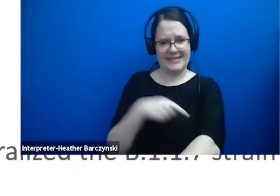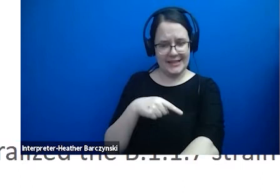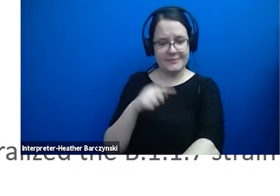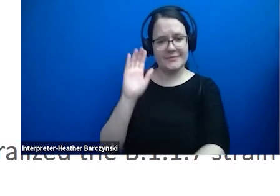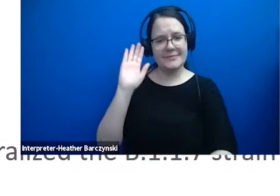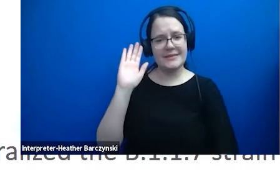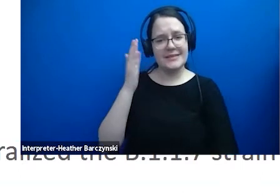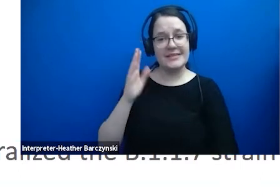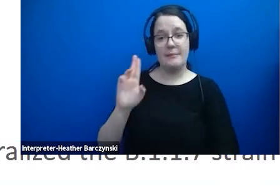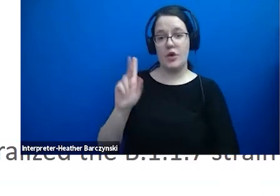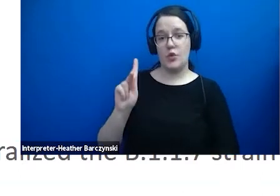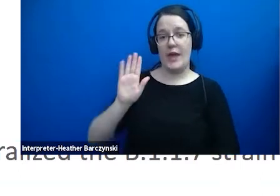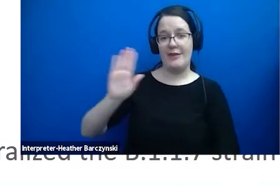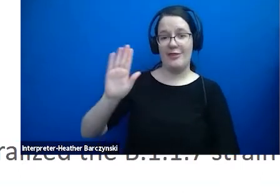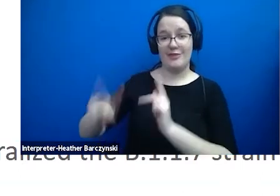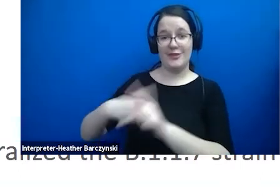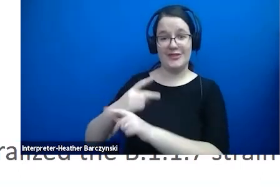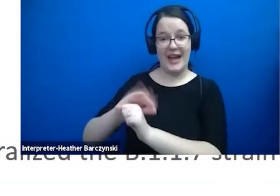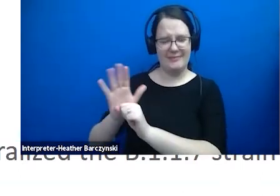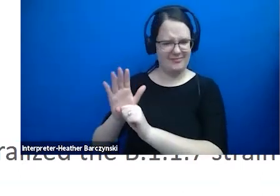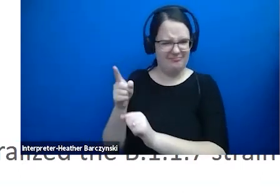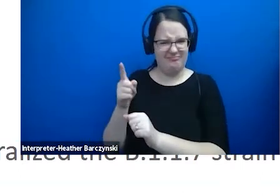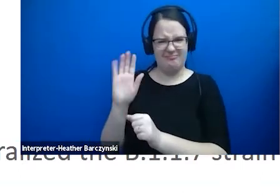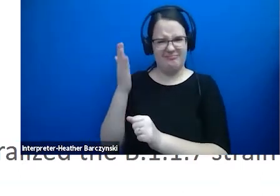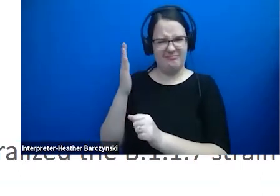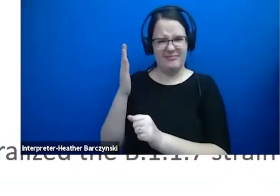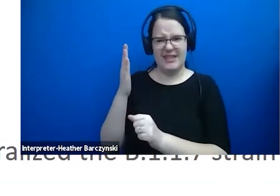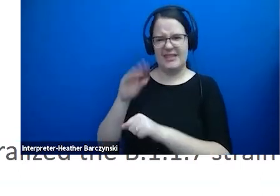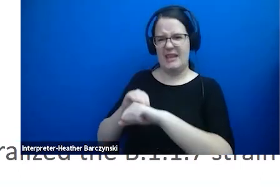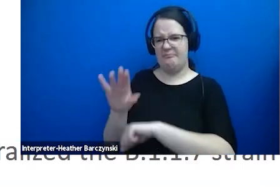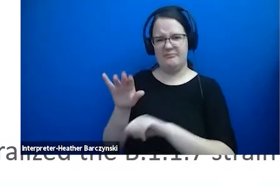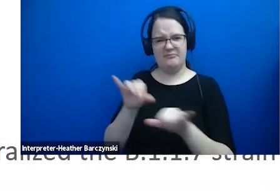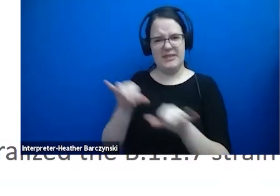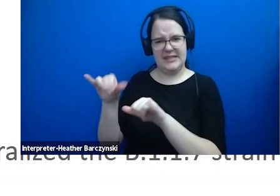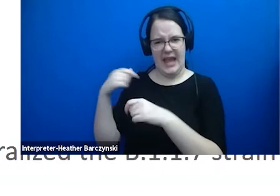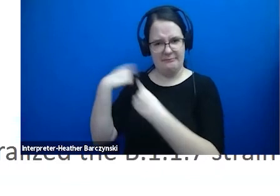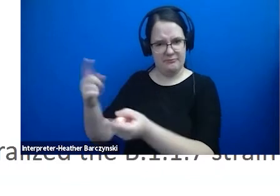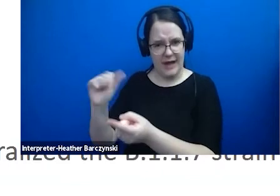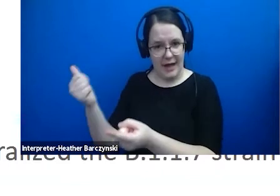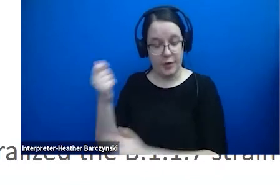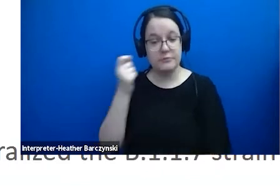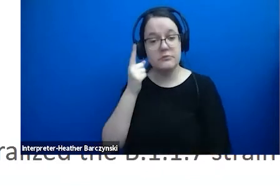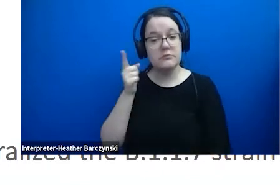the uk strain just as well as prior strains it does contain that 501 mutation which is also